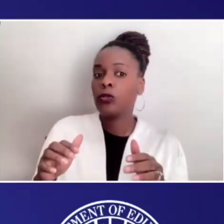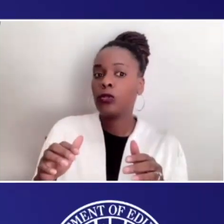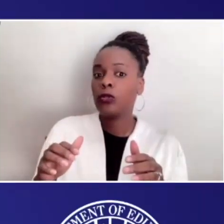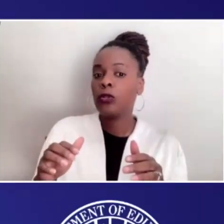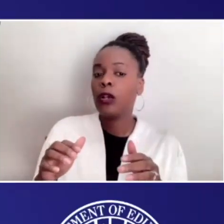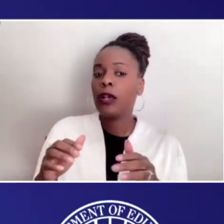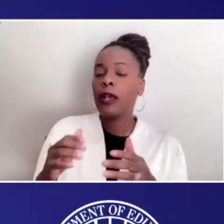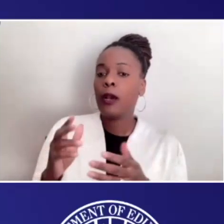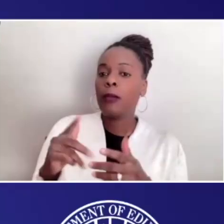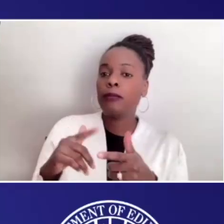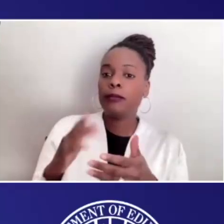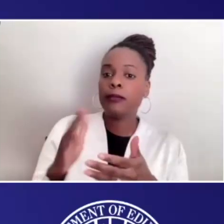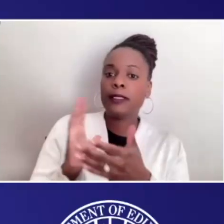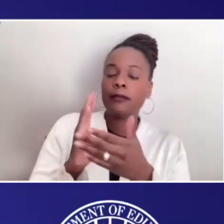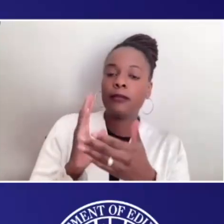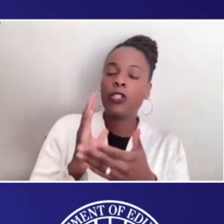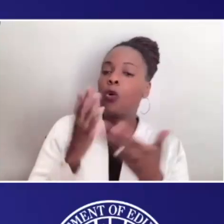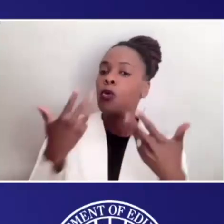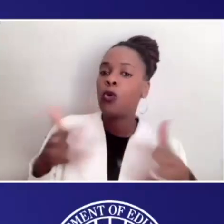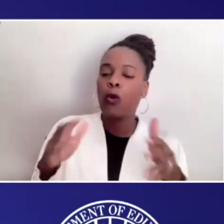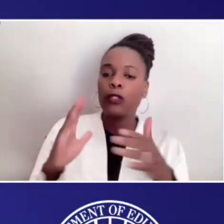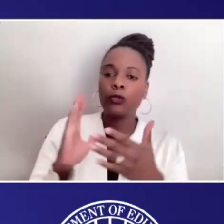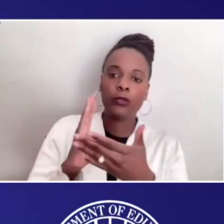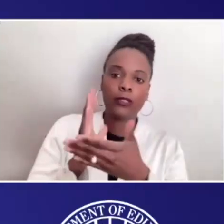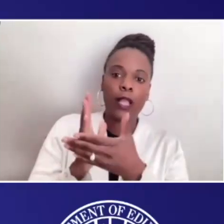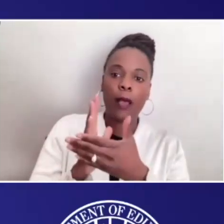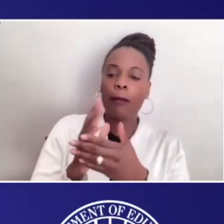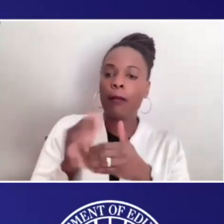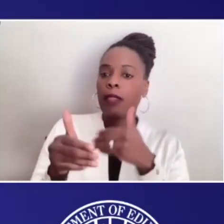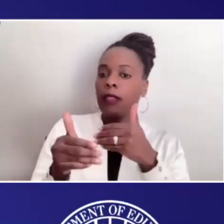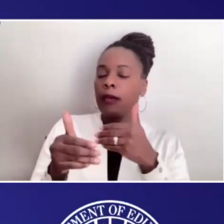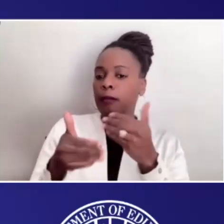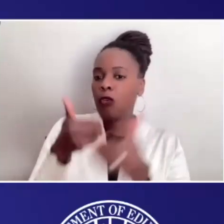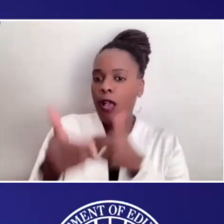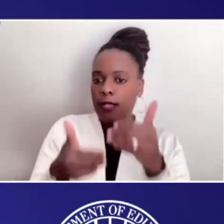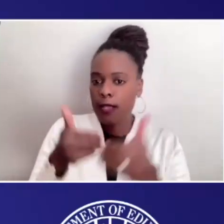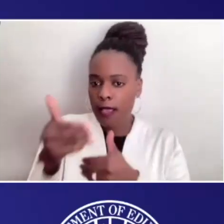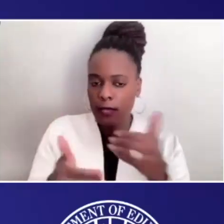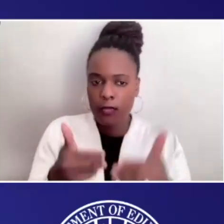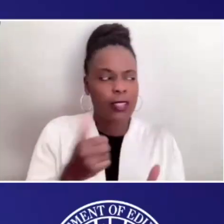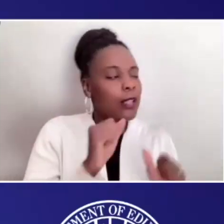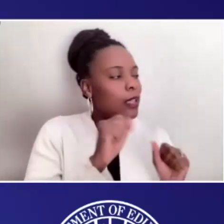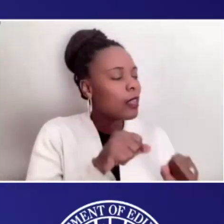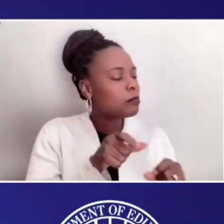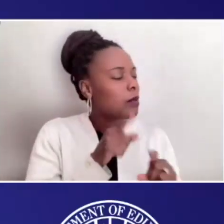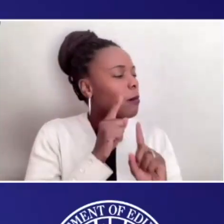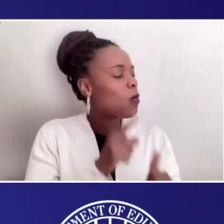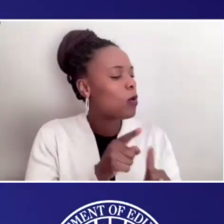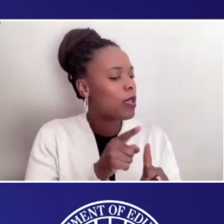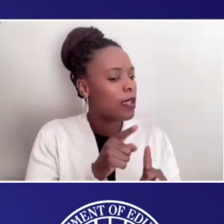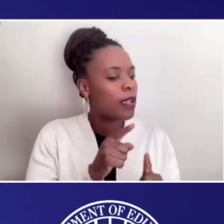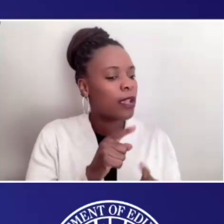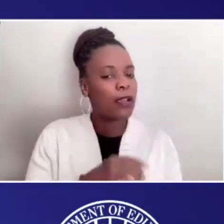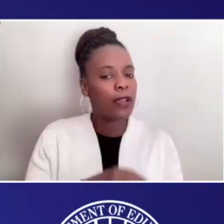Well, and I think that's, yeah, that's what I was attempting to get at. And I'm -- we're talking way far in advance